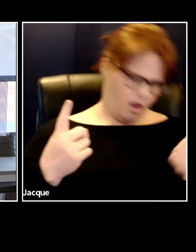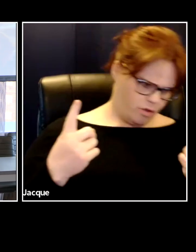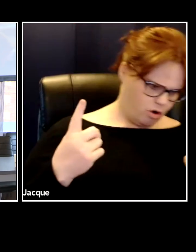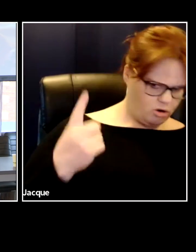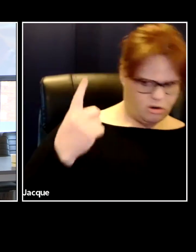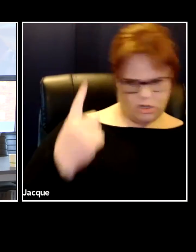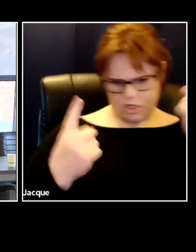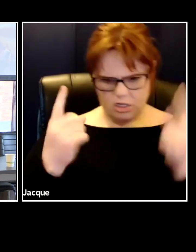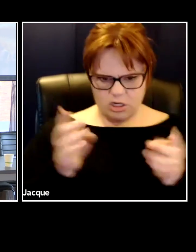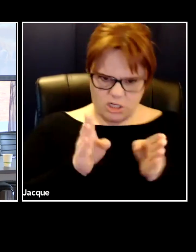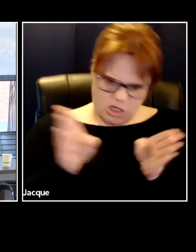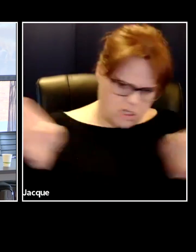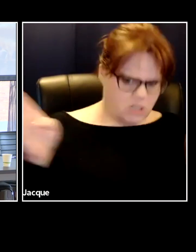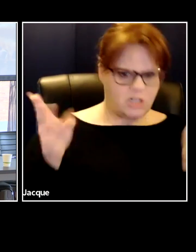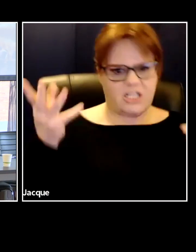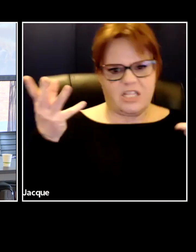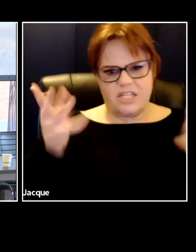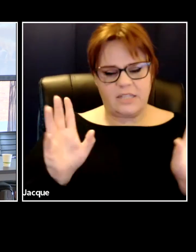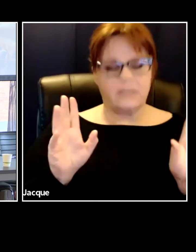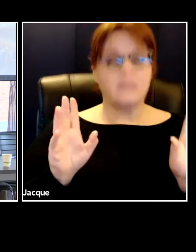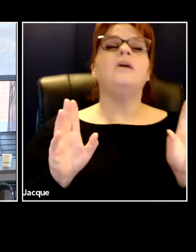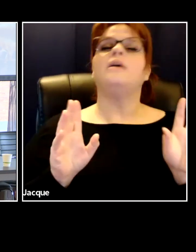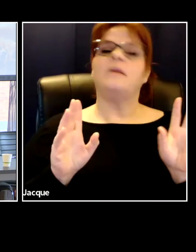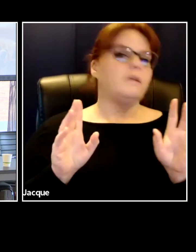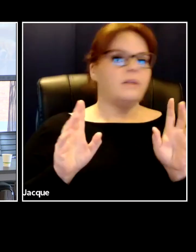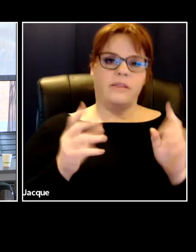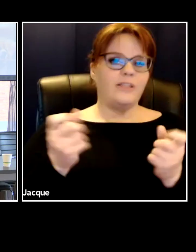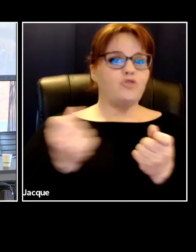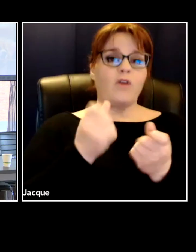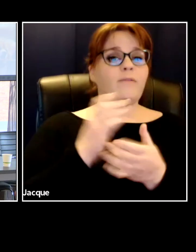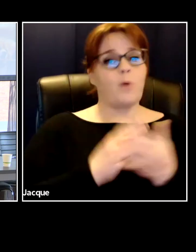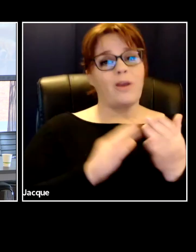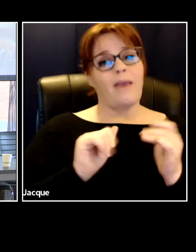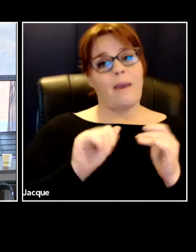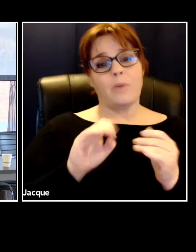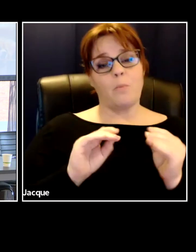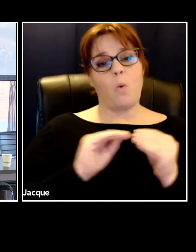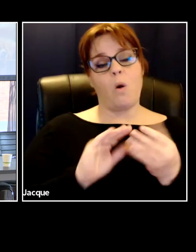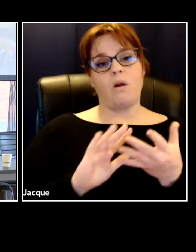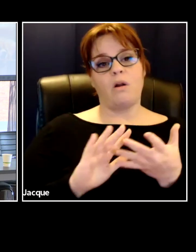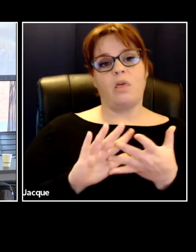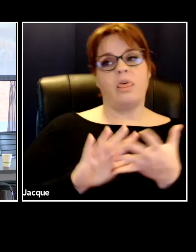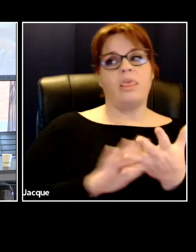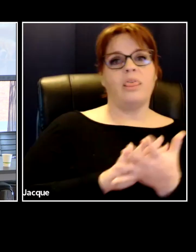um can be much more nuanced. Um and that you know also there's sort of for for people who can drive